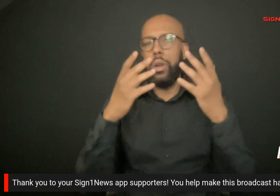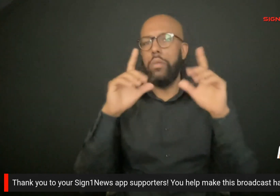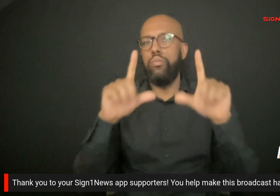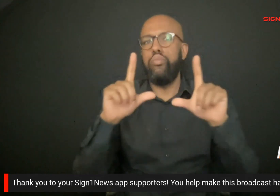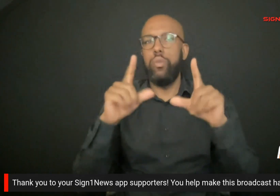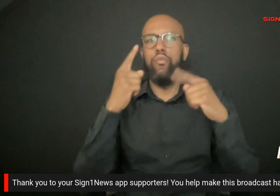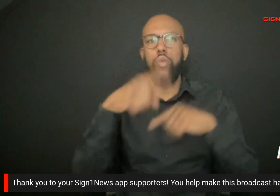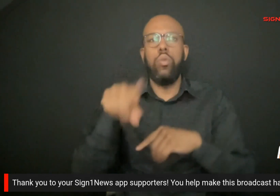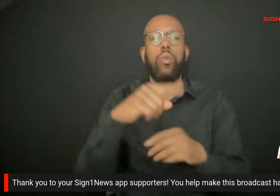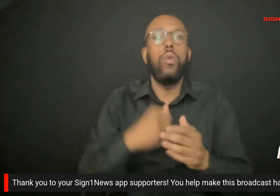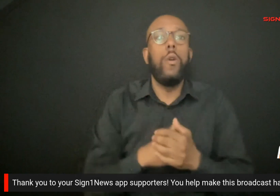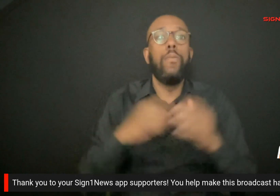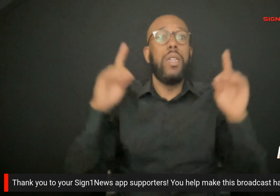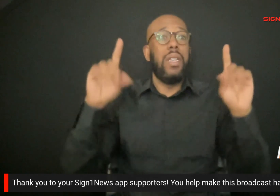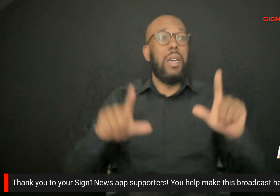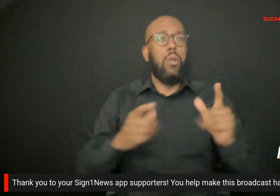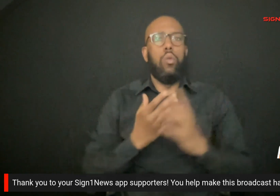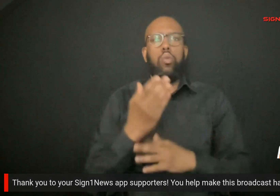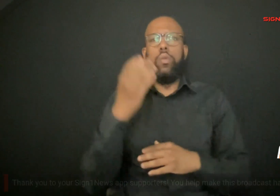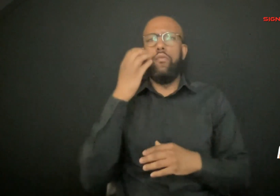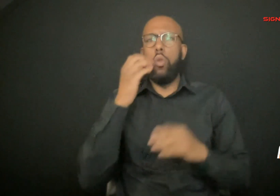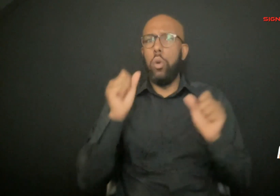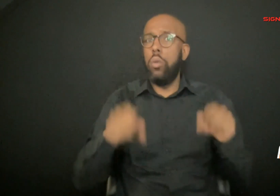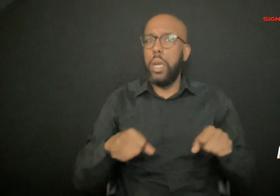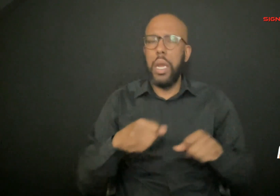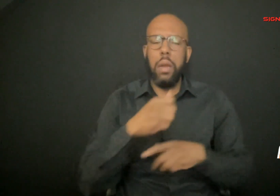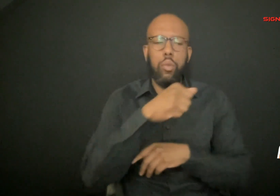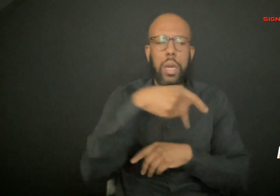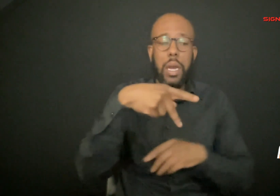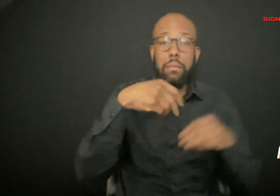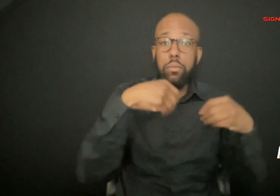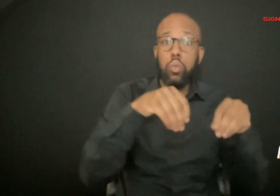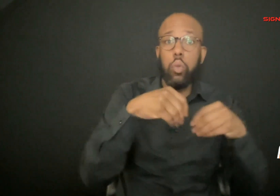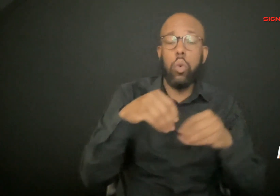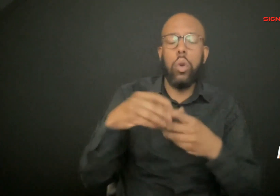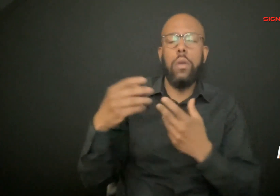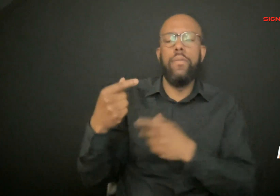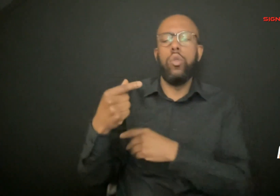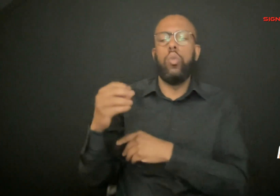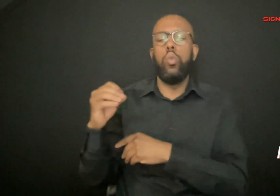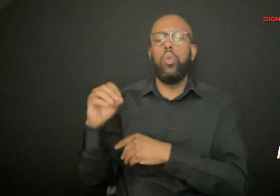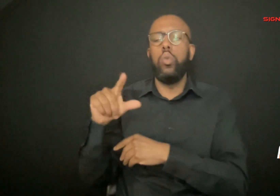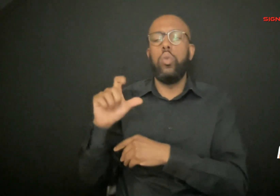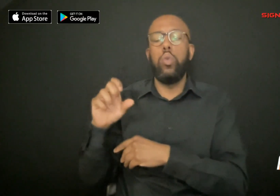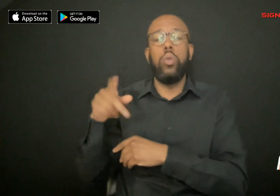You can download the sign One news app by heading to the app store or Google Play Store on your smartphone.